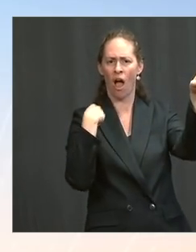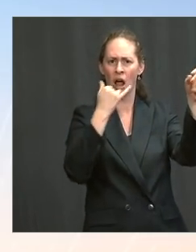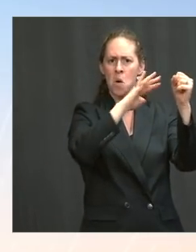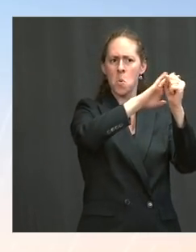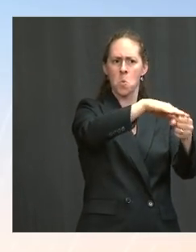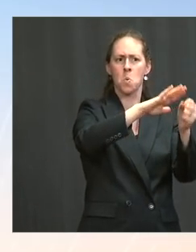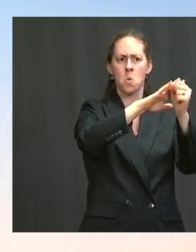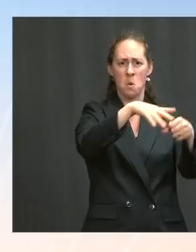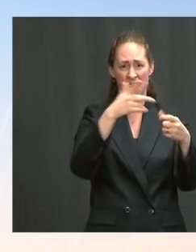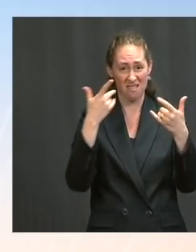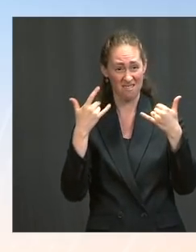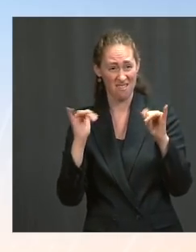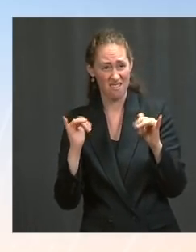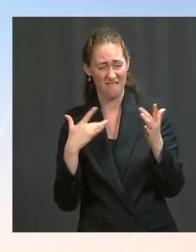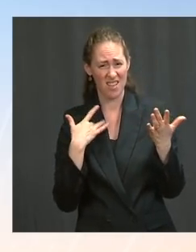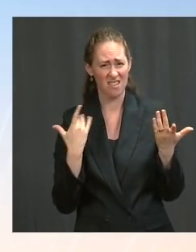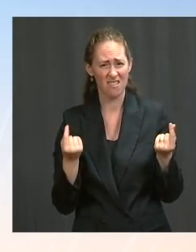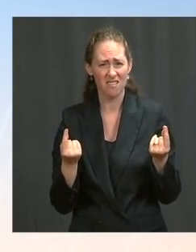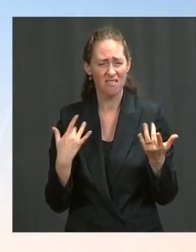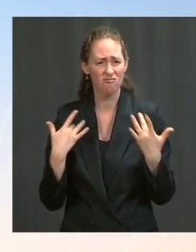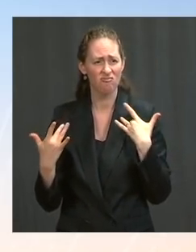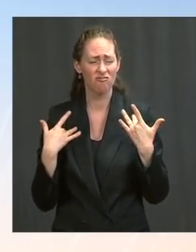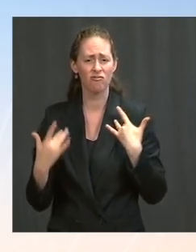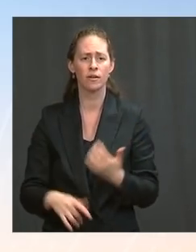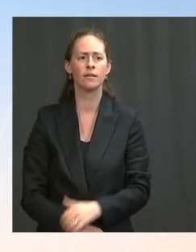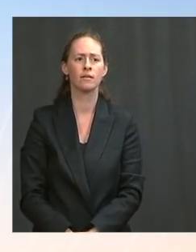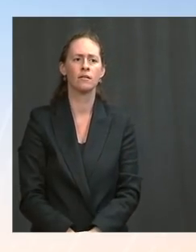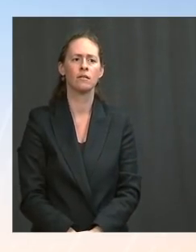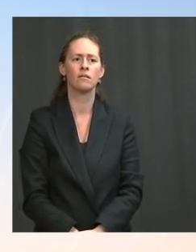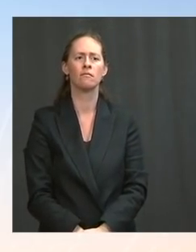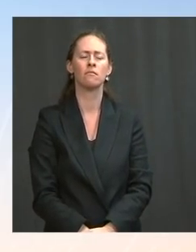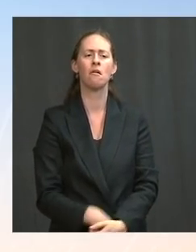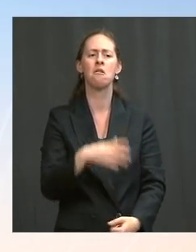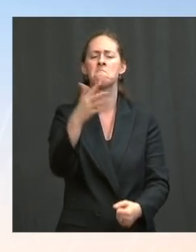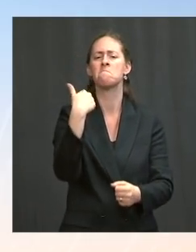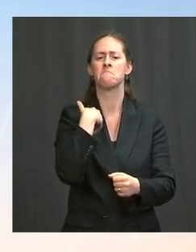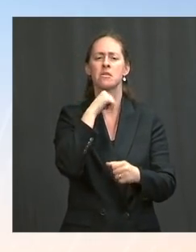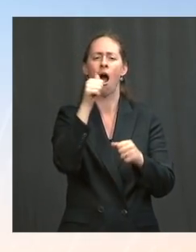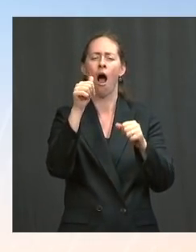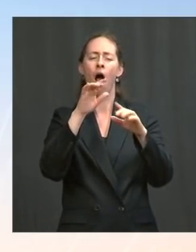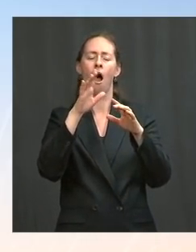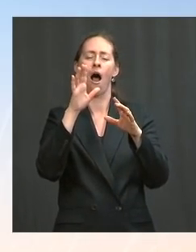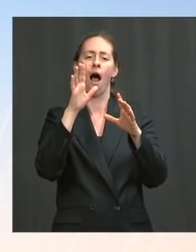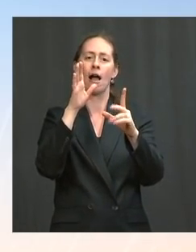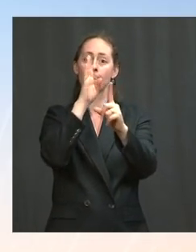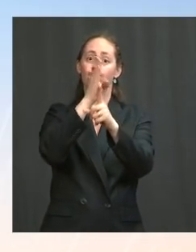Ms. Psaki: Well, let me first say -- this is not a direct response, but let me just re- -- convey to you what our policy is,